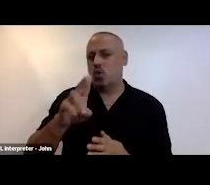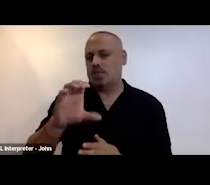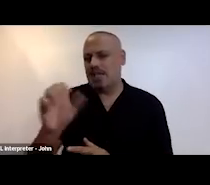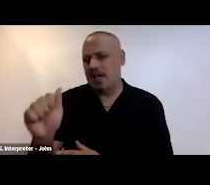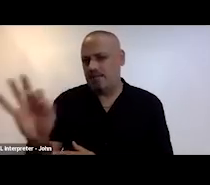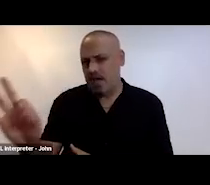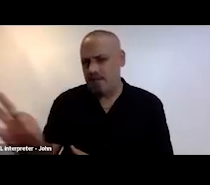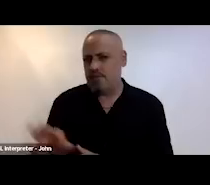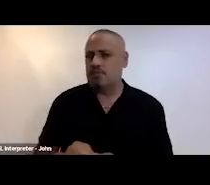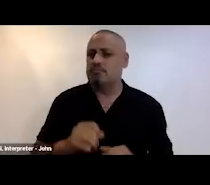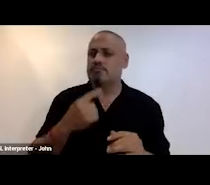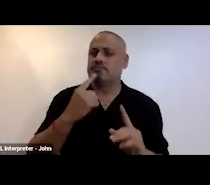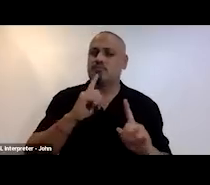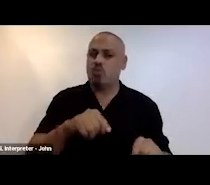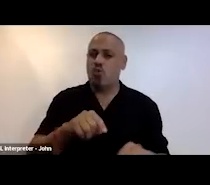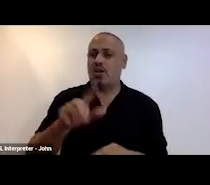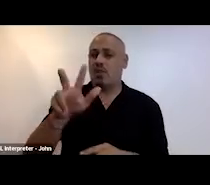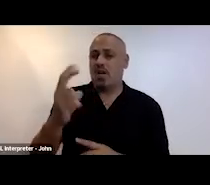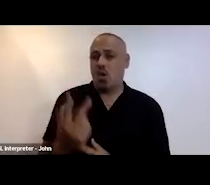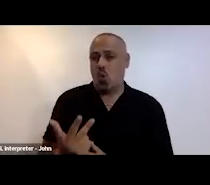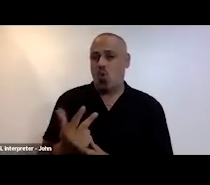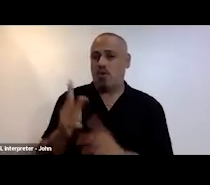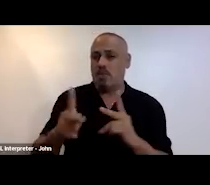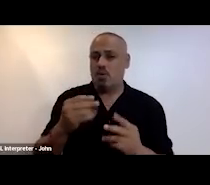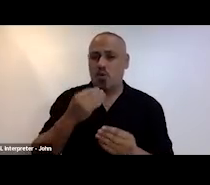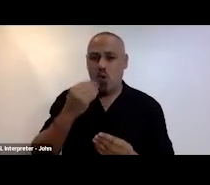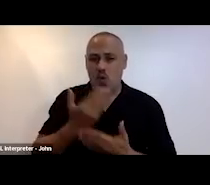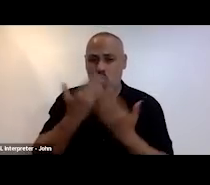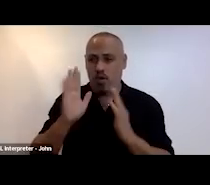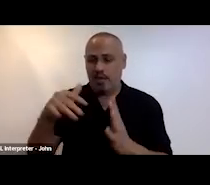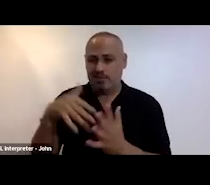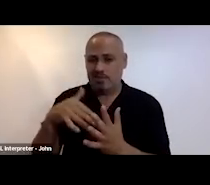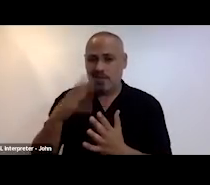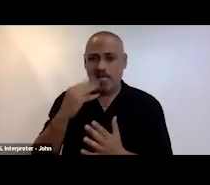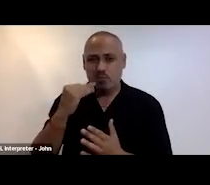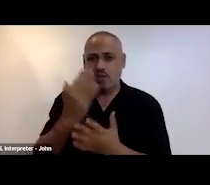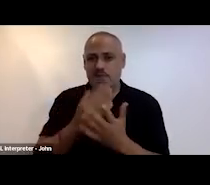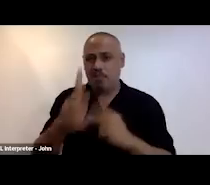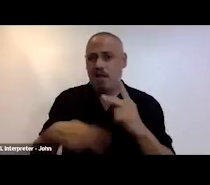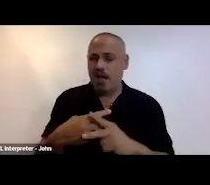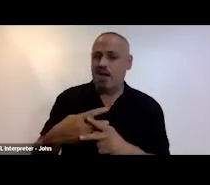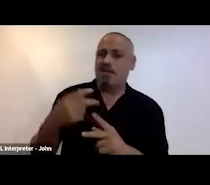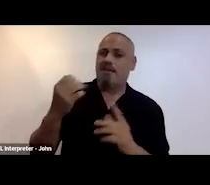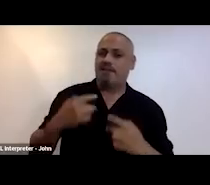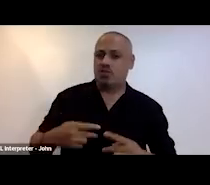reported than nearly 3/4 of unhoused folks in their study experience some kind of physical violence in their lifetime,